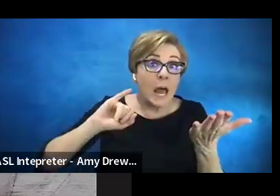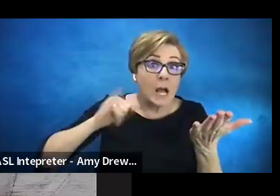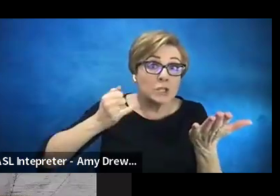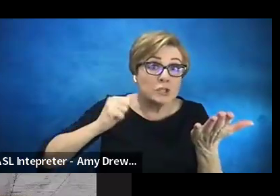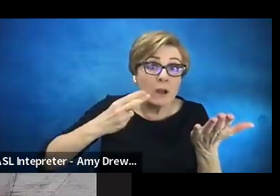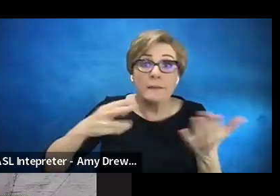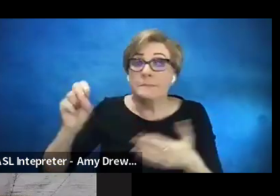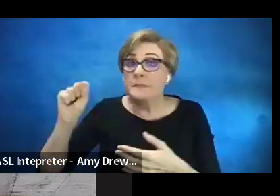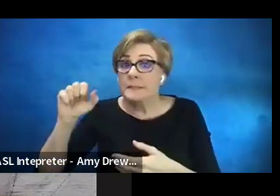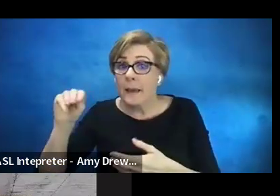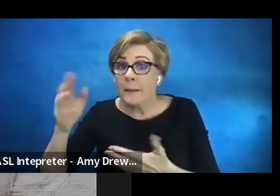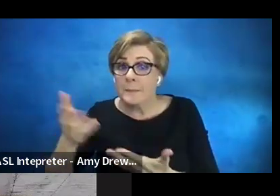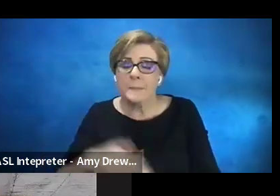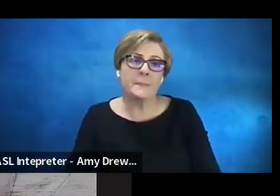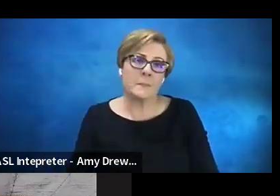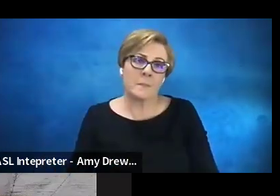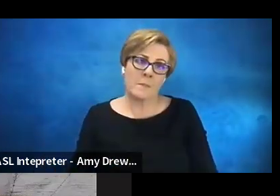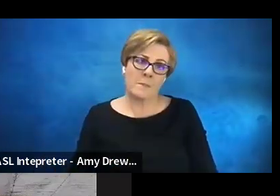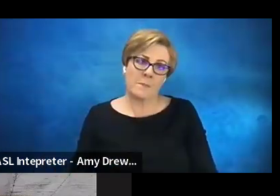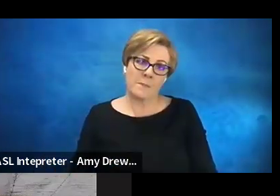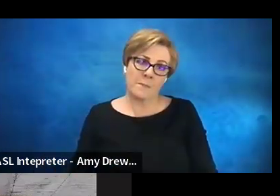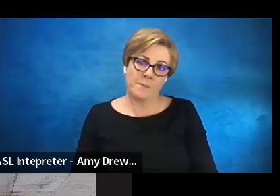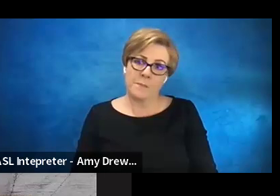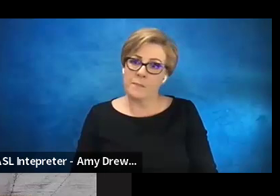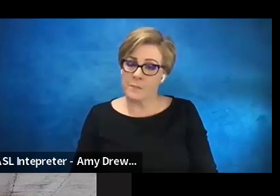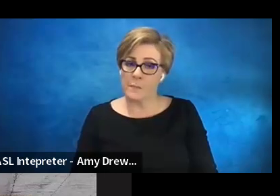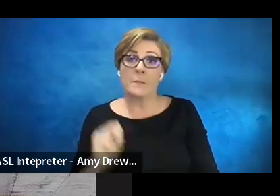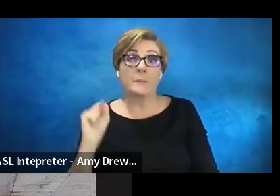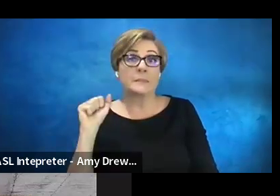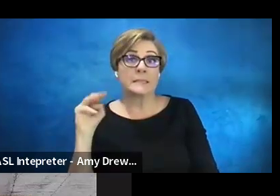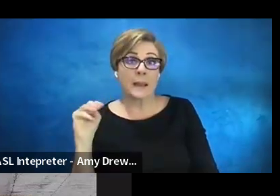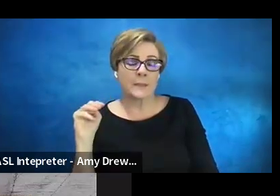We need to -- I think sometimes I say we need to model appropriate adult behavior. We need to model appropriate adult behavior and to not let people's misguided perceptions on what's right and wrong keep us away from demonstrating what the law really does require.